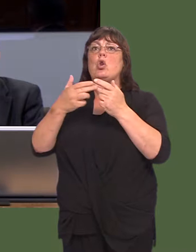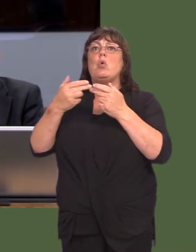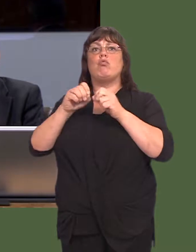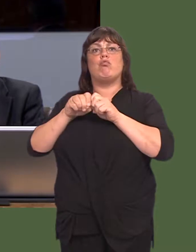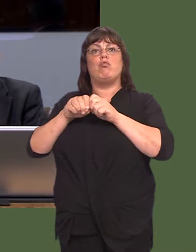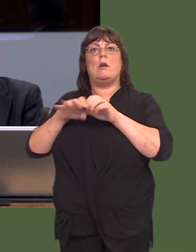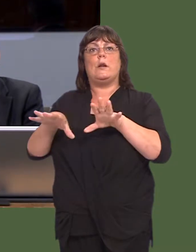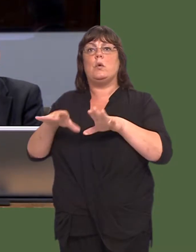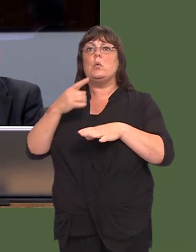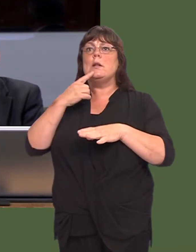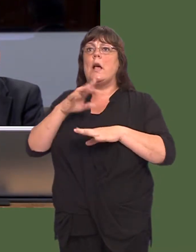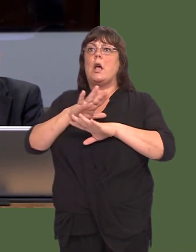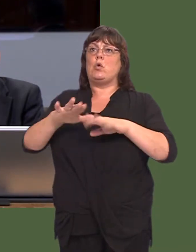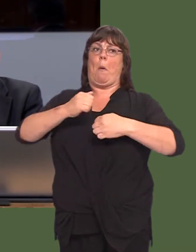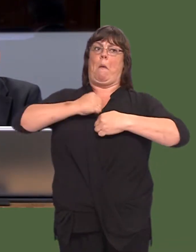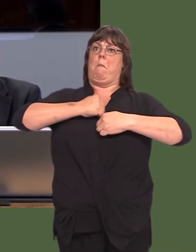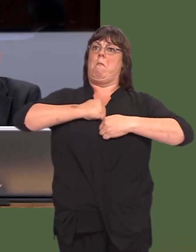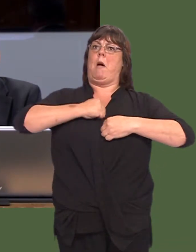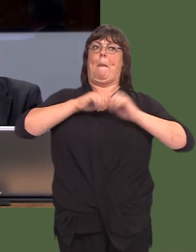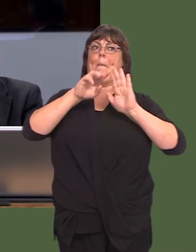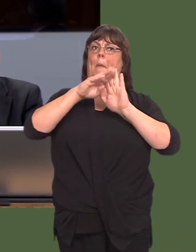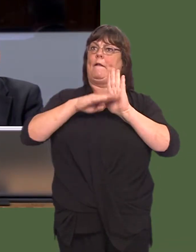sayó[Interruption.] You put a press release out to say it was not your manifesto.